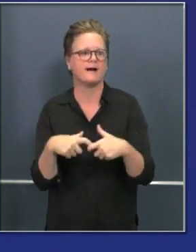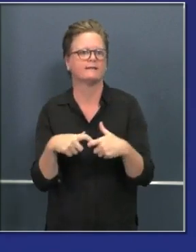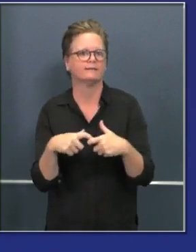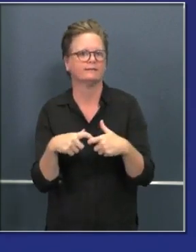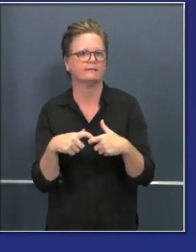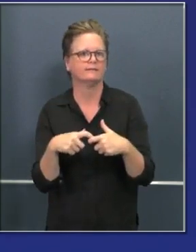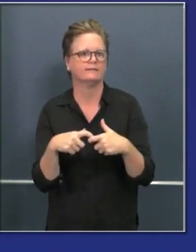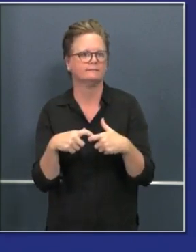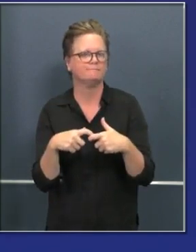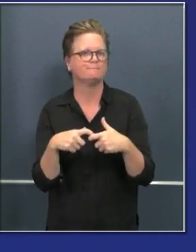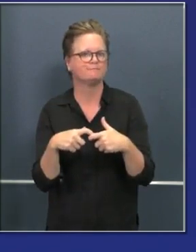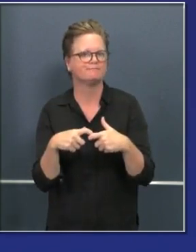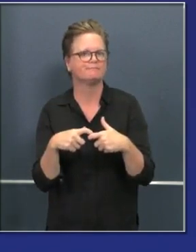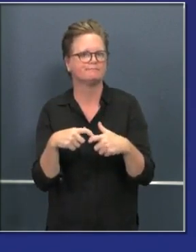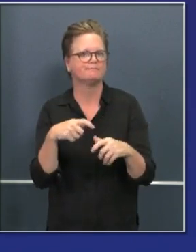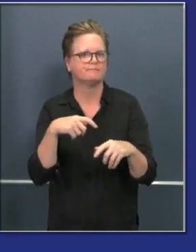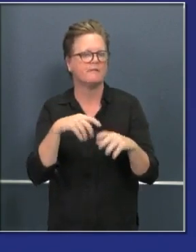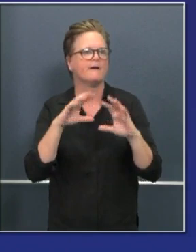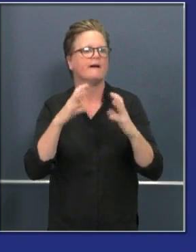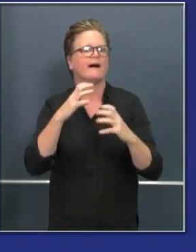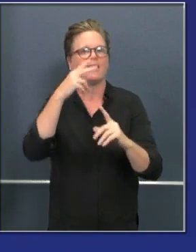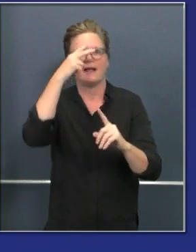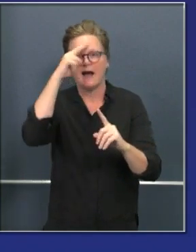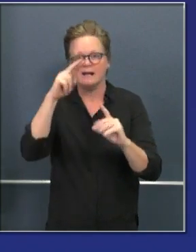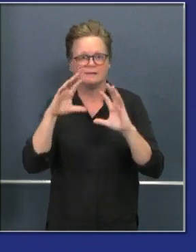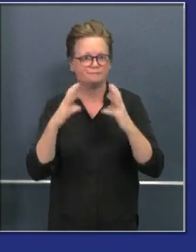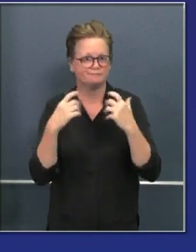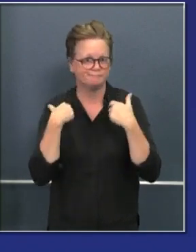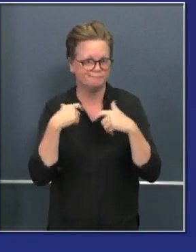WE SEE A HIGHER DISPROPORTIONATELY HIGHER NUMBER OF CASES.